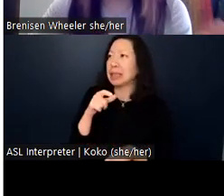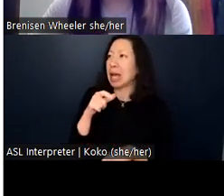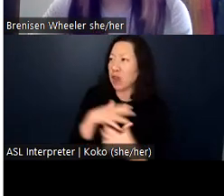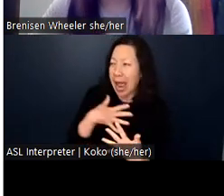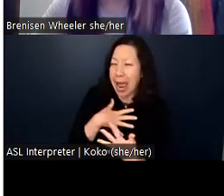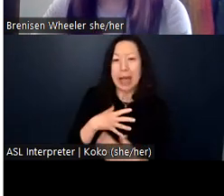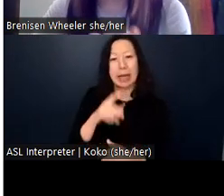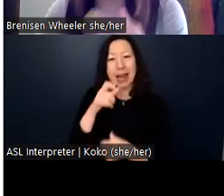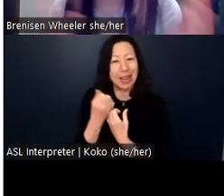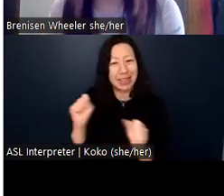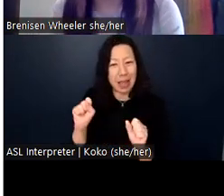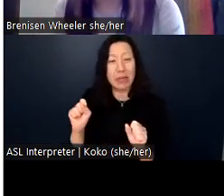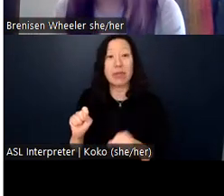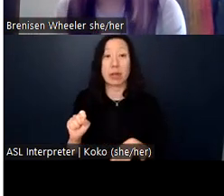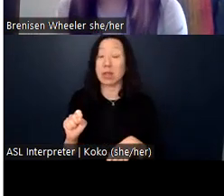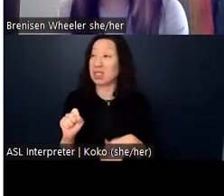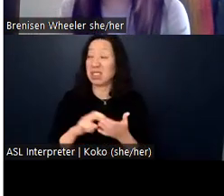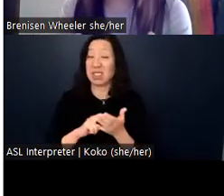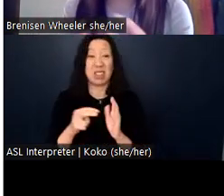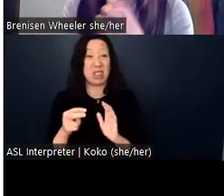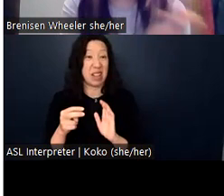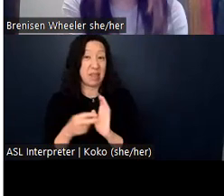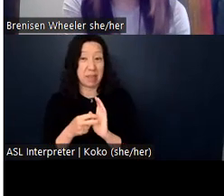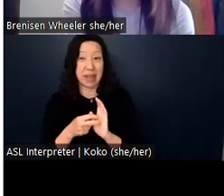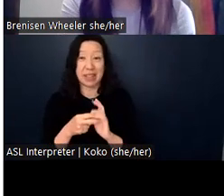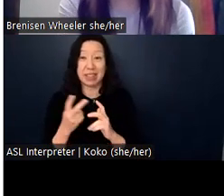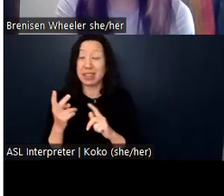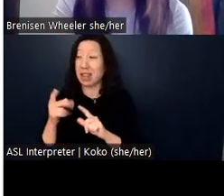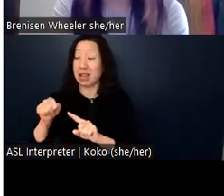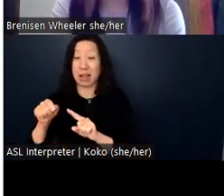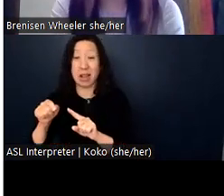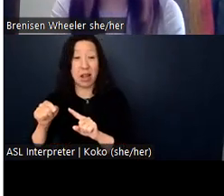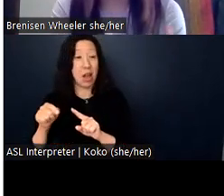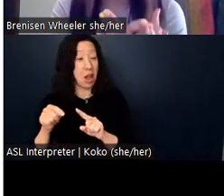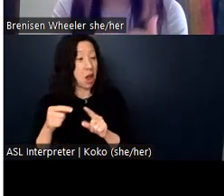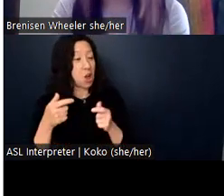12:16:09 every tactic on the table to make the other person's world smaller and more